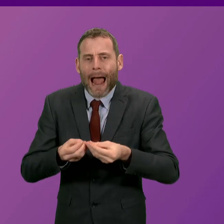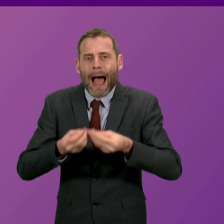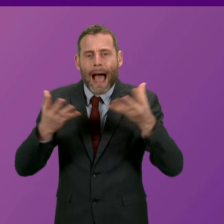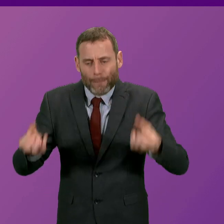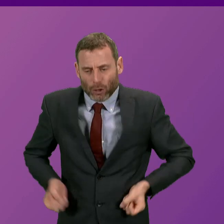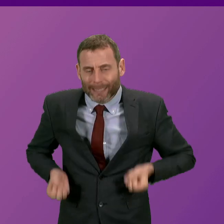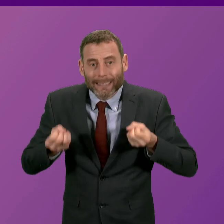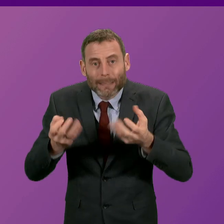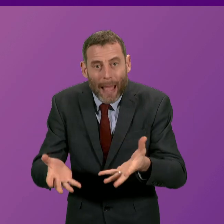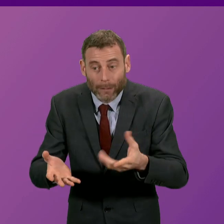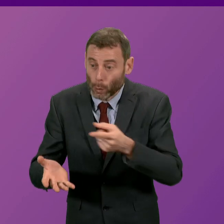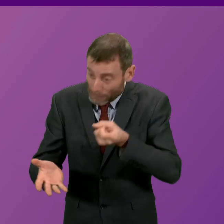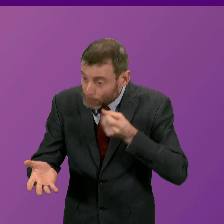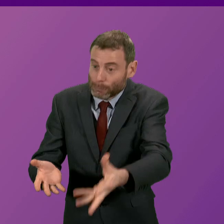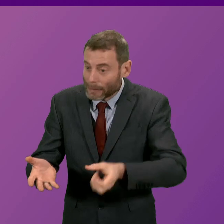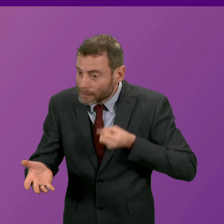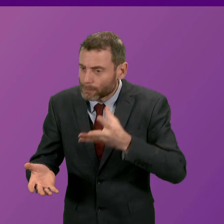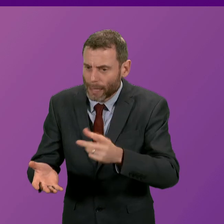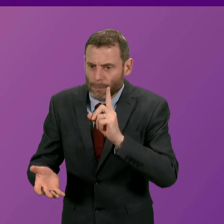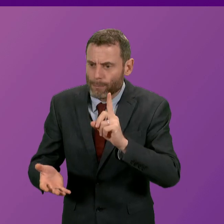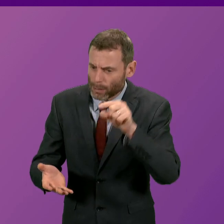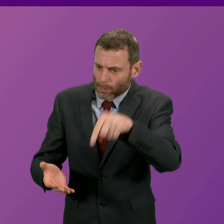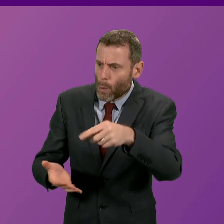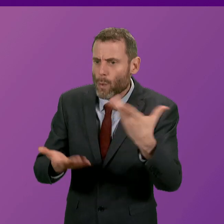receive and the health of our nation. It is not just about how much we spend;